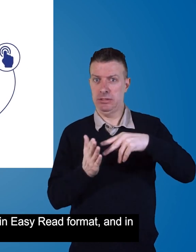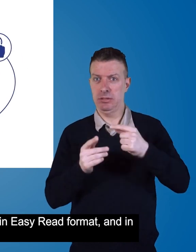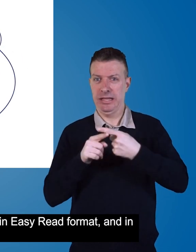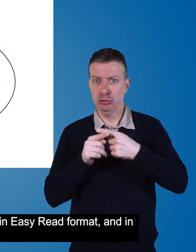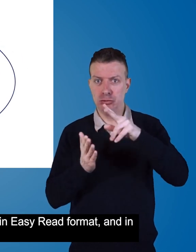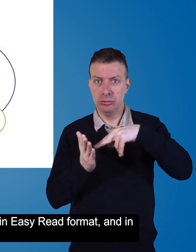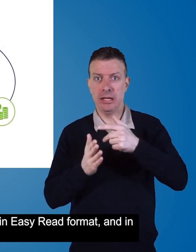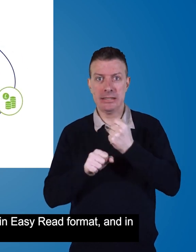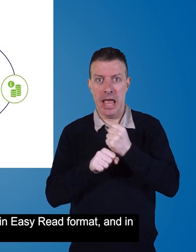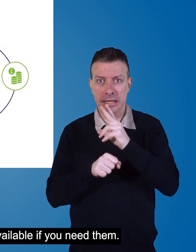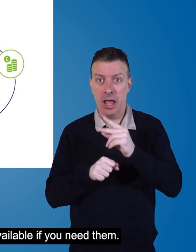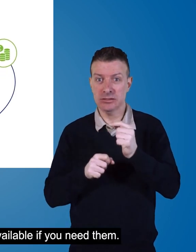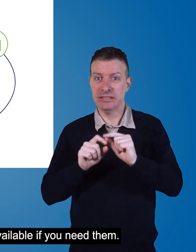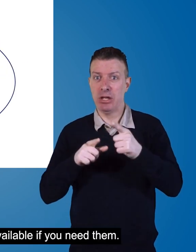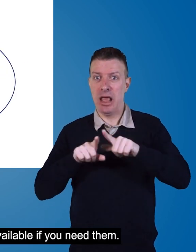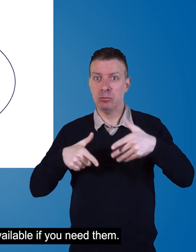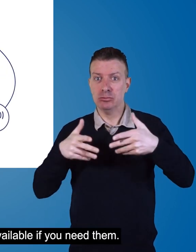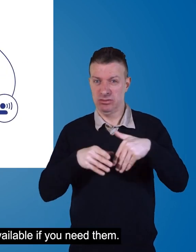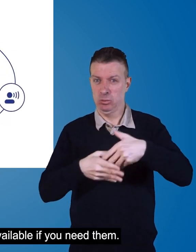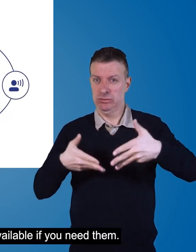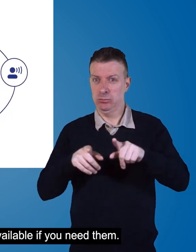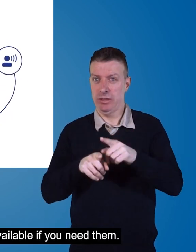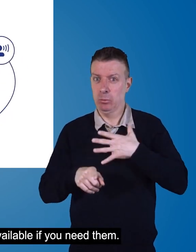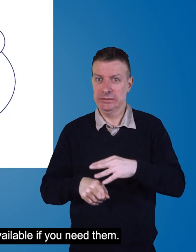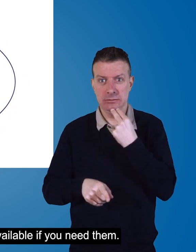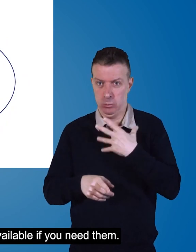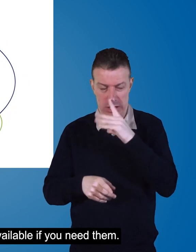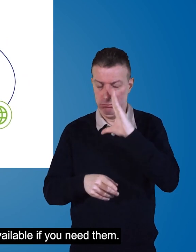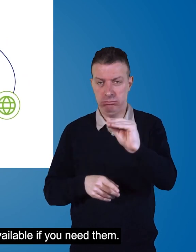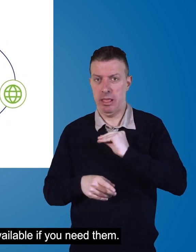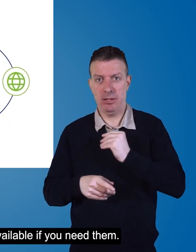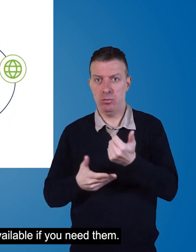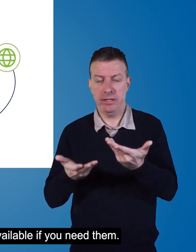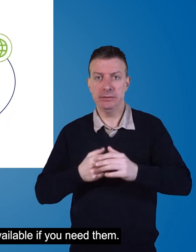easy read format and in Gaelic. Other languages can be made available if you